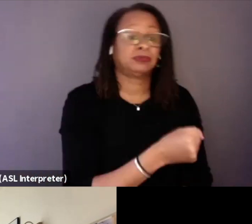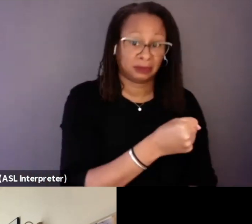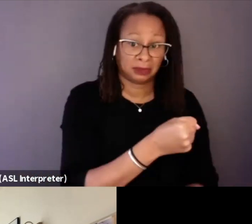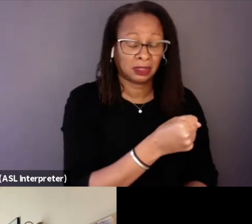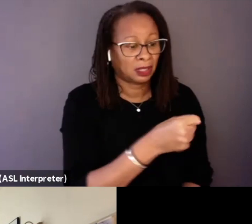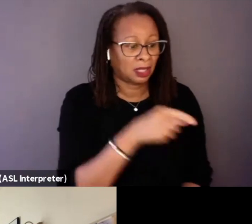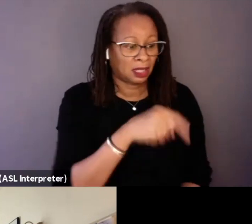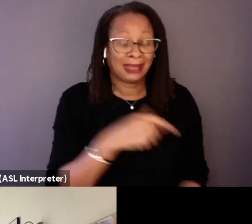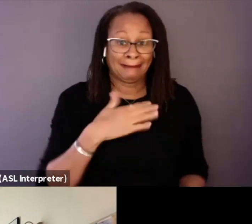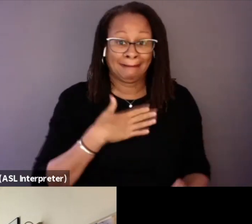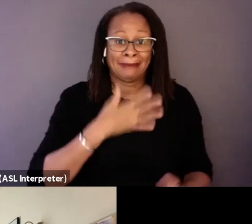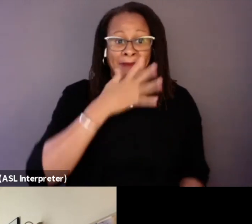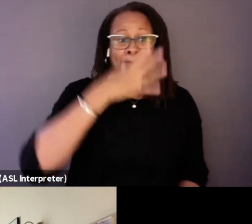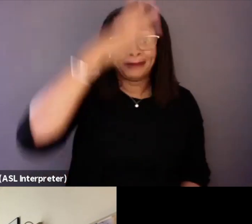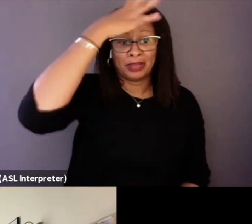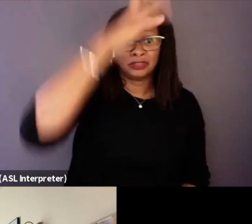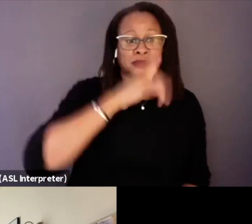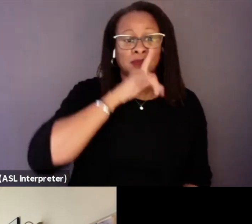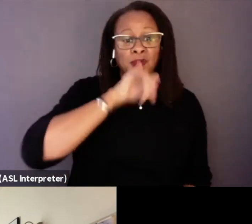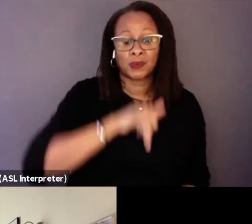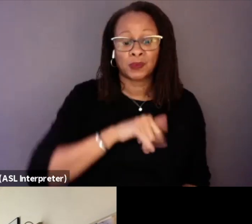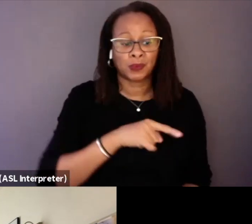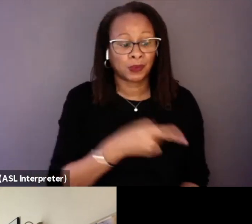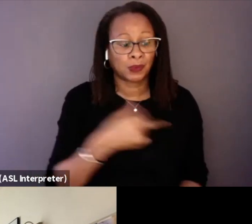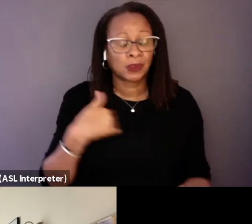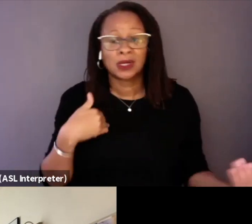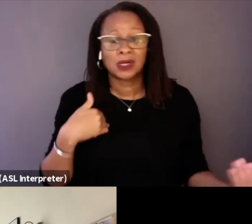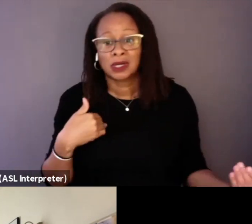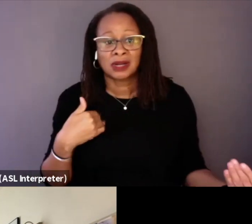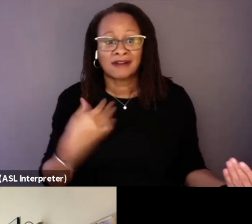My parents are... they have four children,